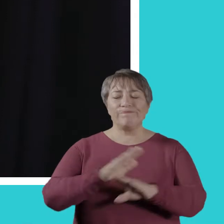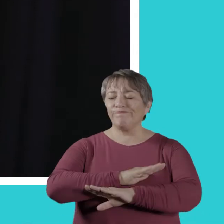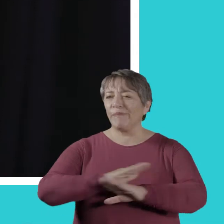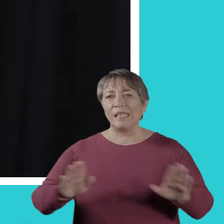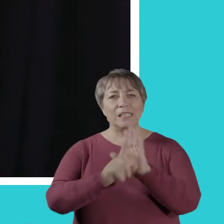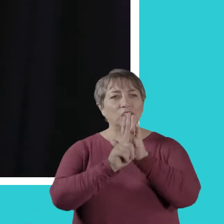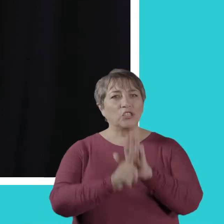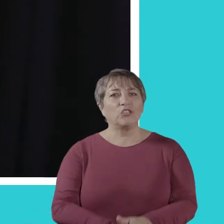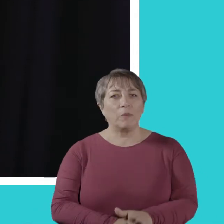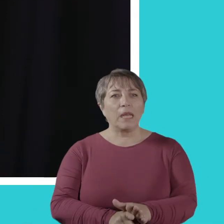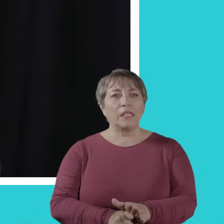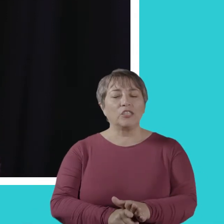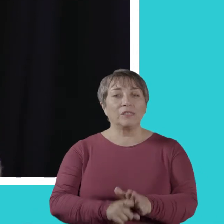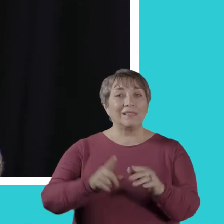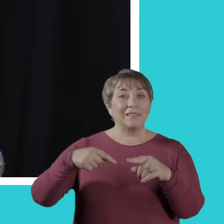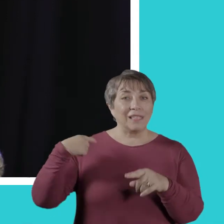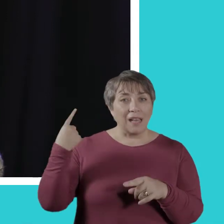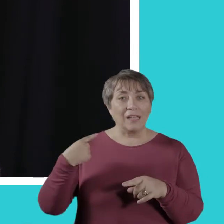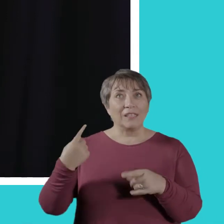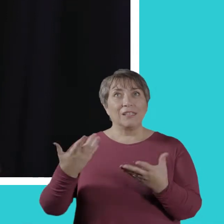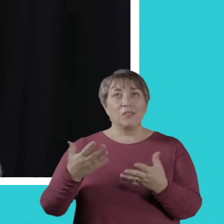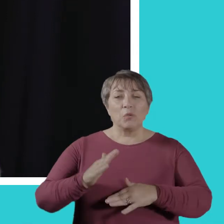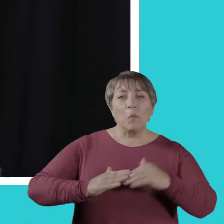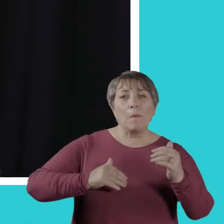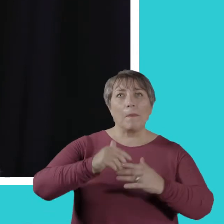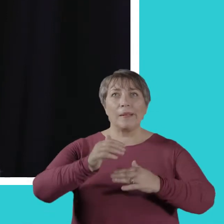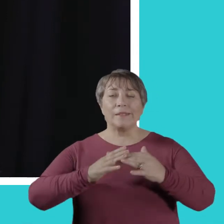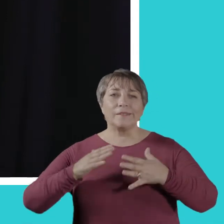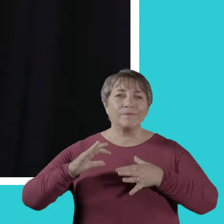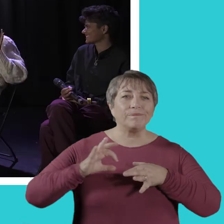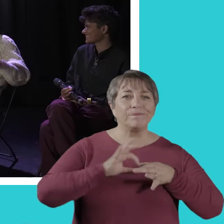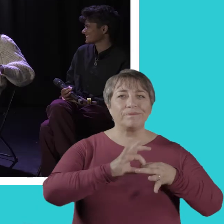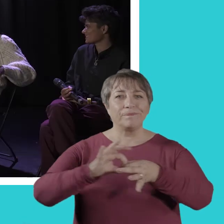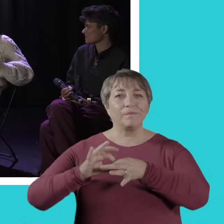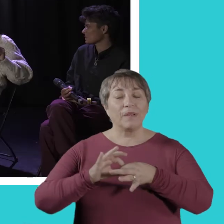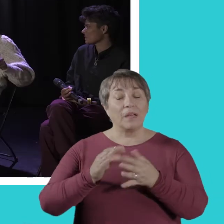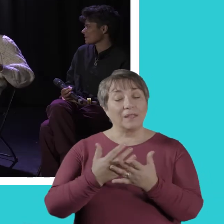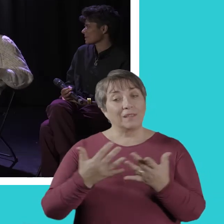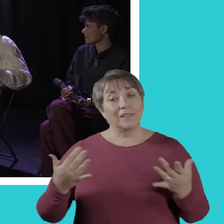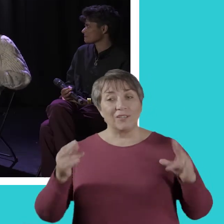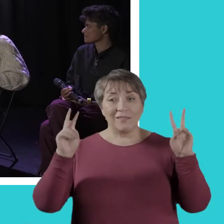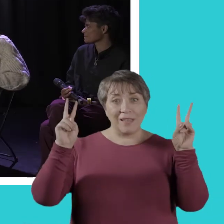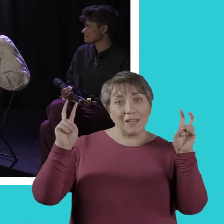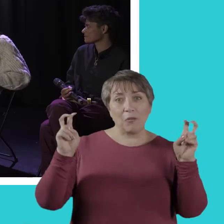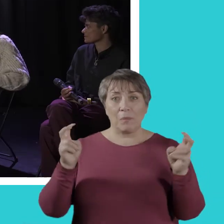and a sense of community. It's a really really big topic there's a lot to cover in the next hour and I know that everyone here is going to have an opinion on this.